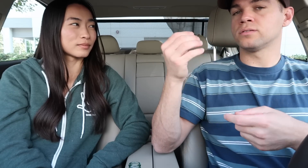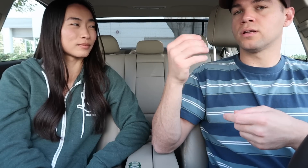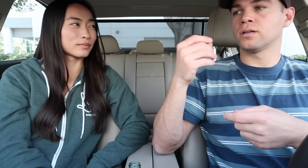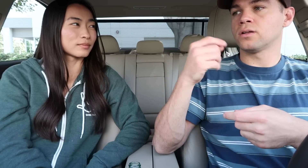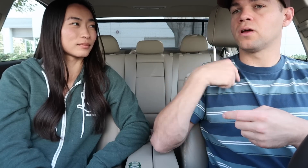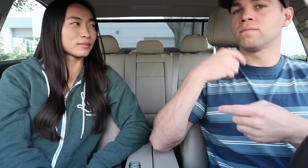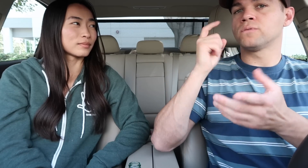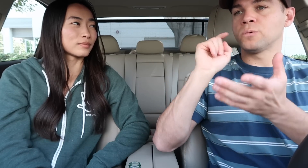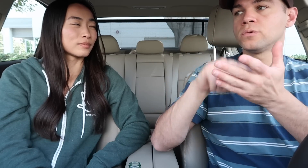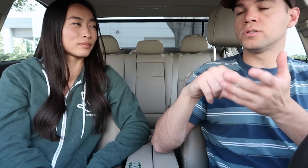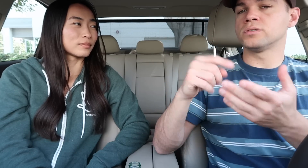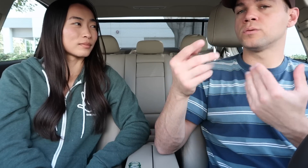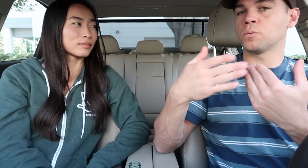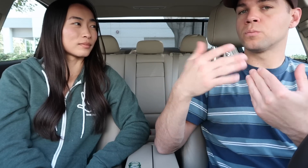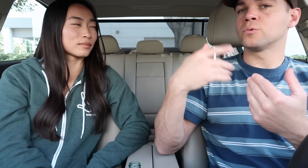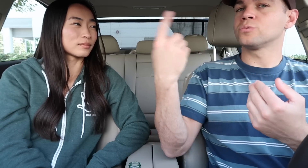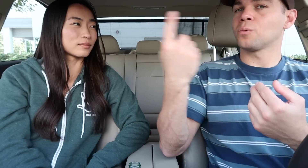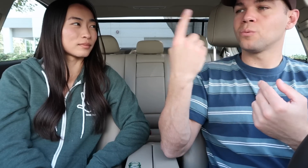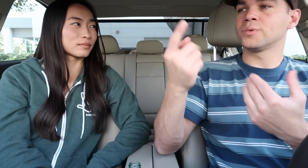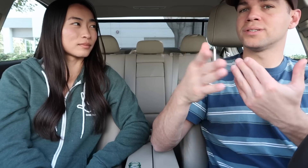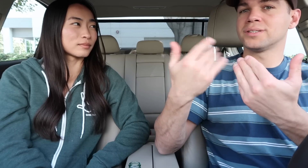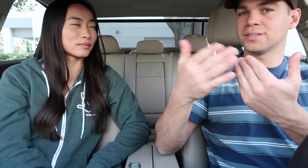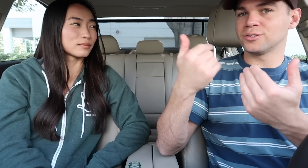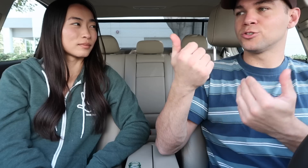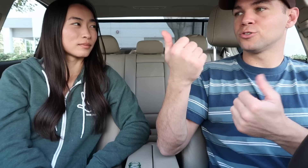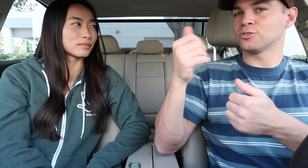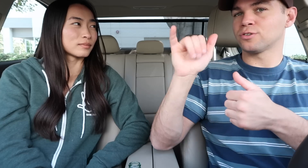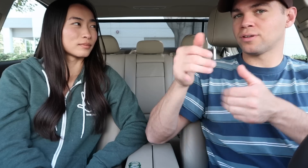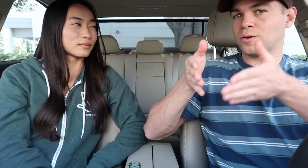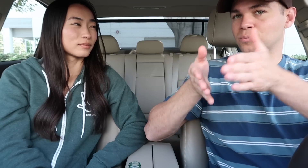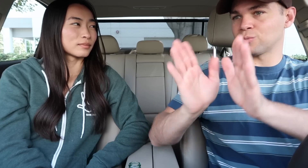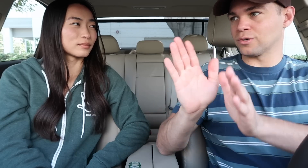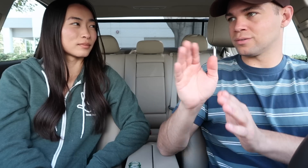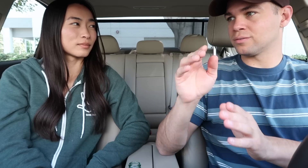and I've notice it's almost always easier that way